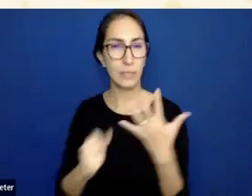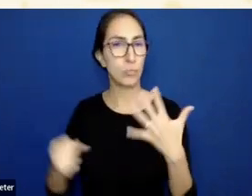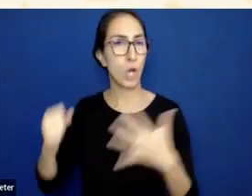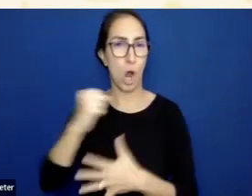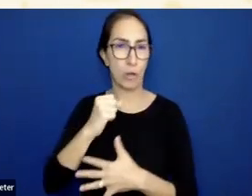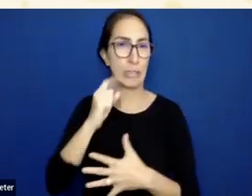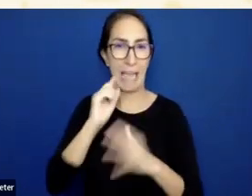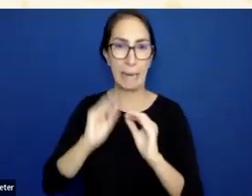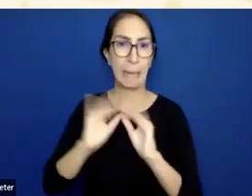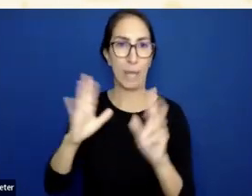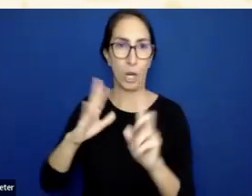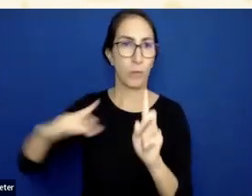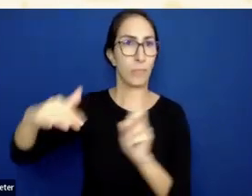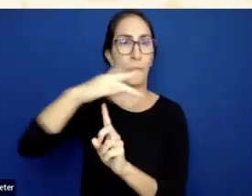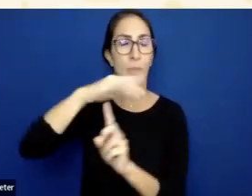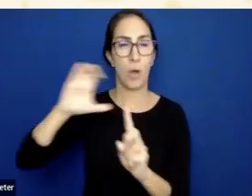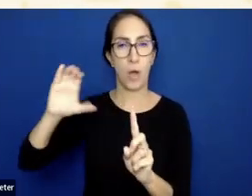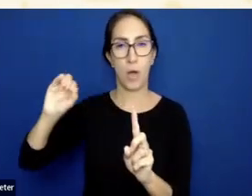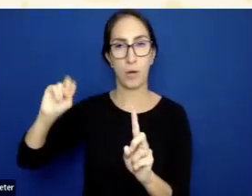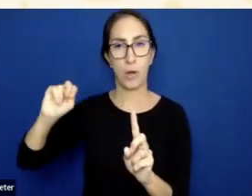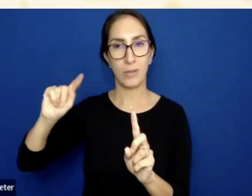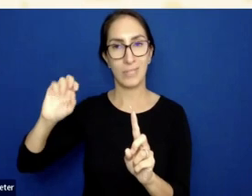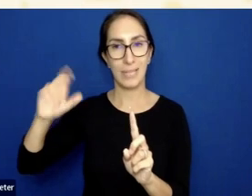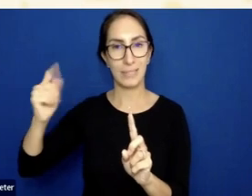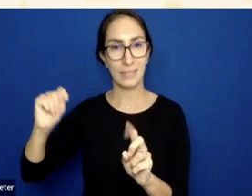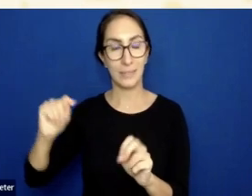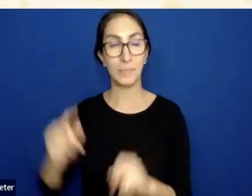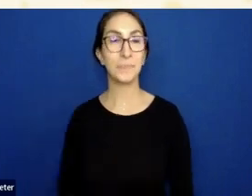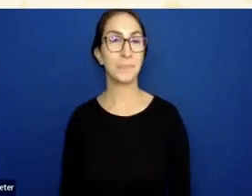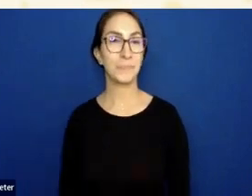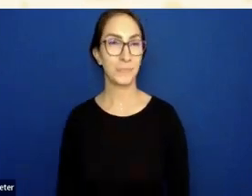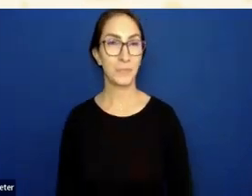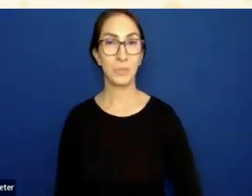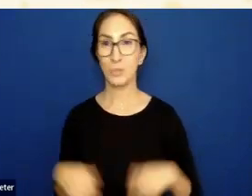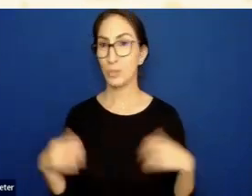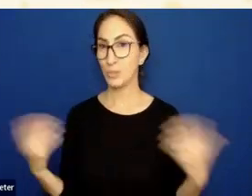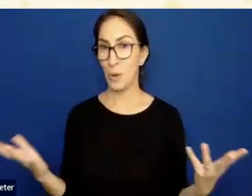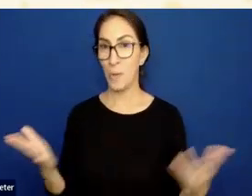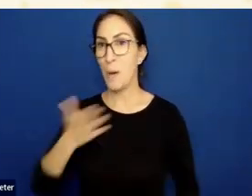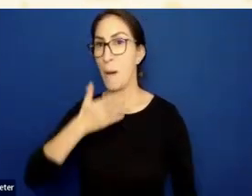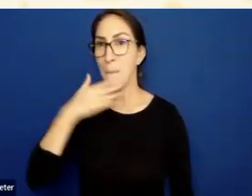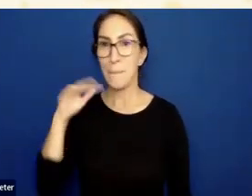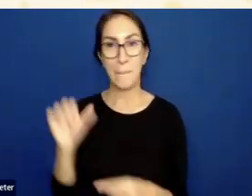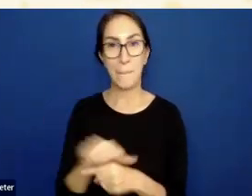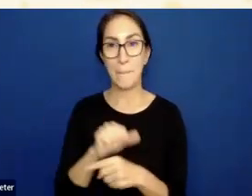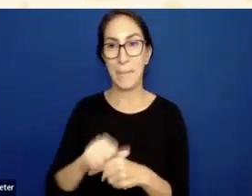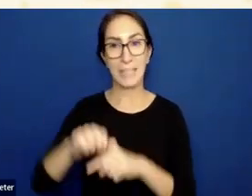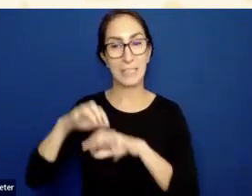So what are the best practices that we can just find for today